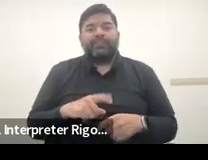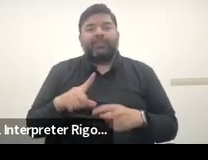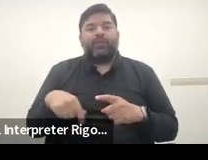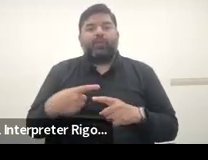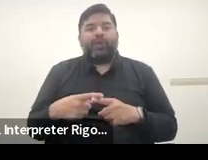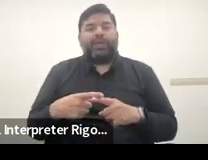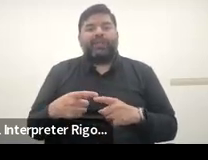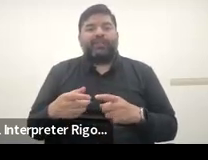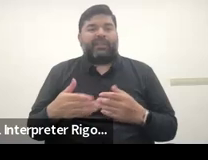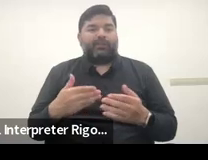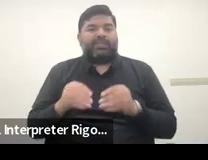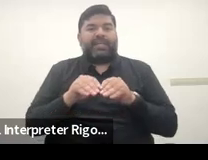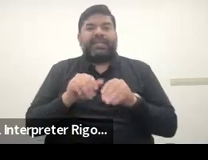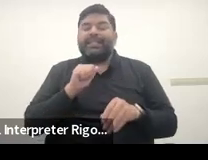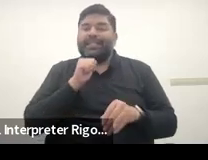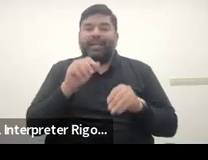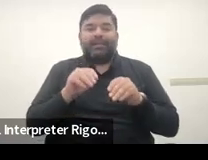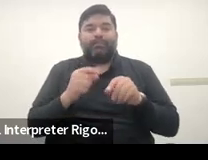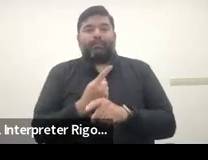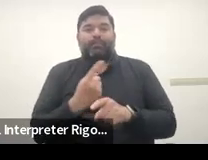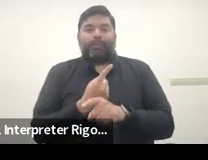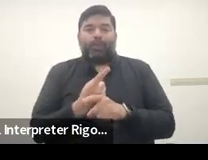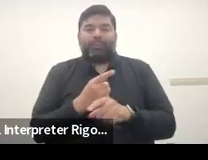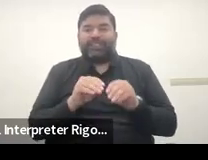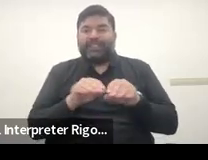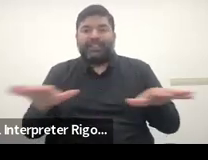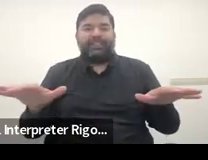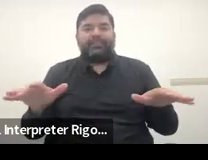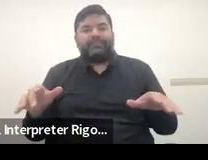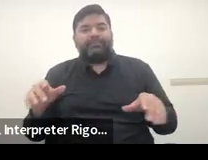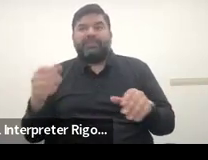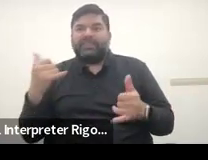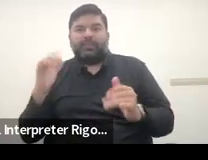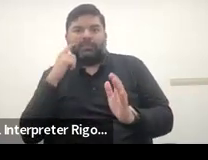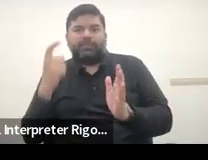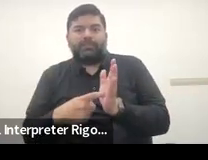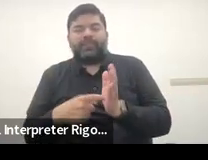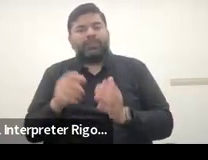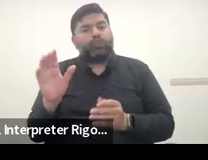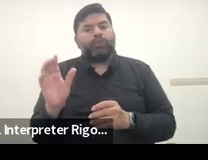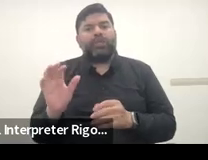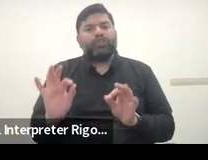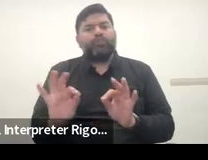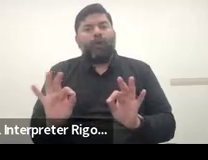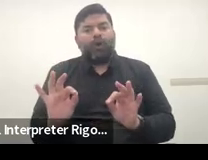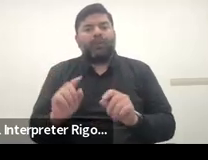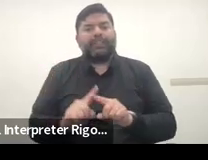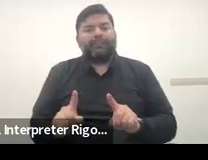more accurately. And it's a small difference but we also attempted to measure the sensitivity to